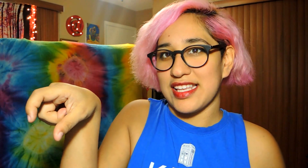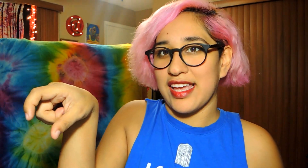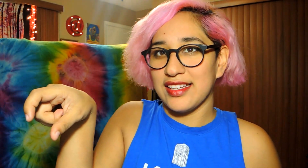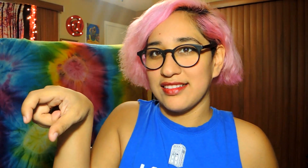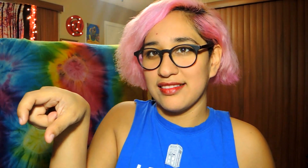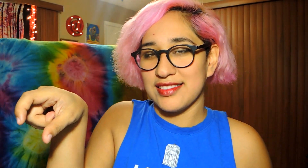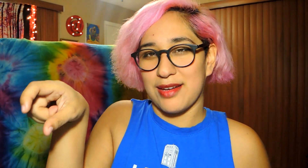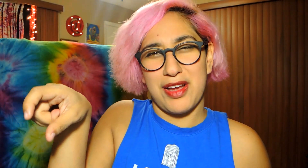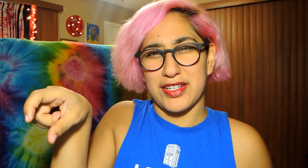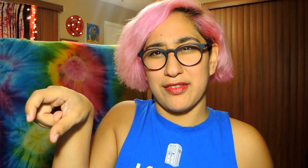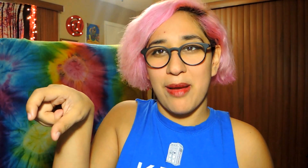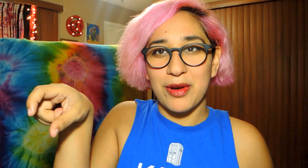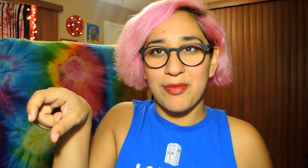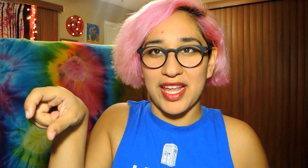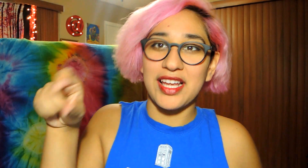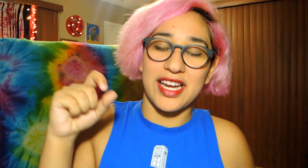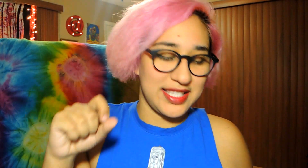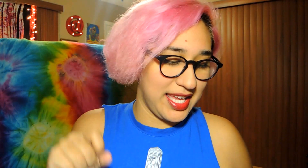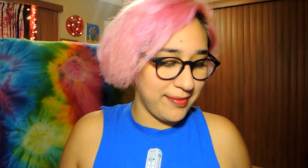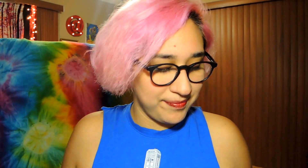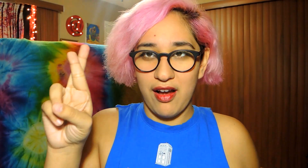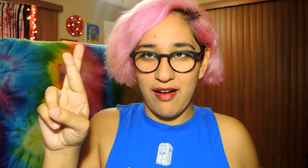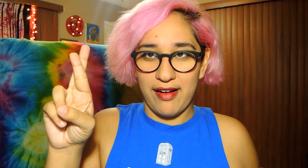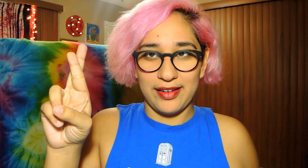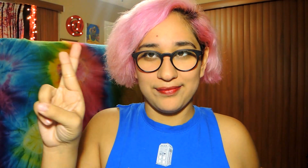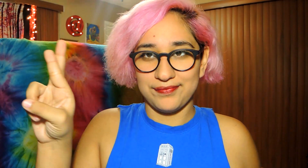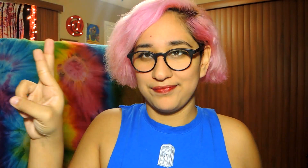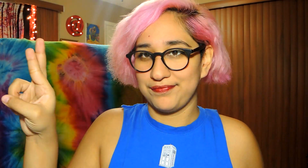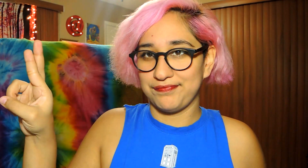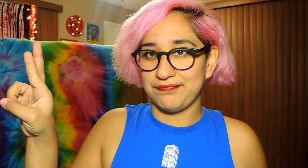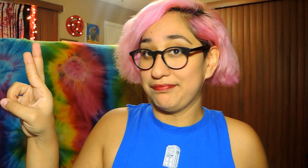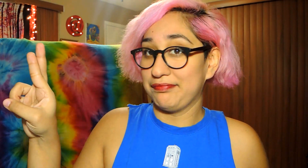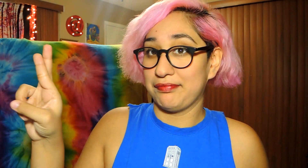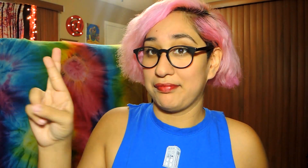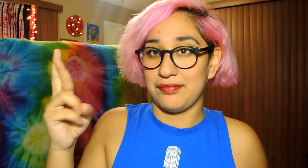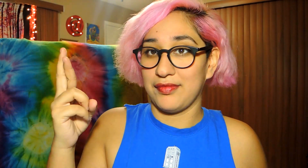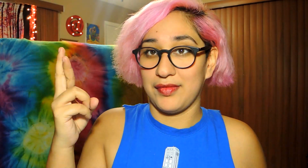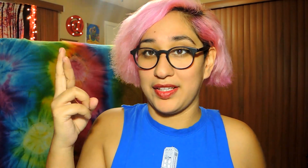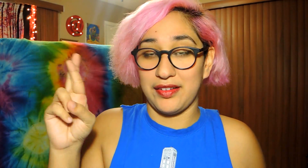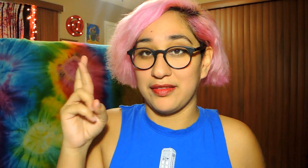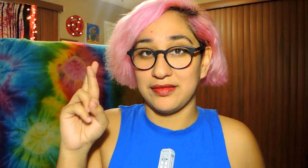can kinda see it! It's gonna be hard to remember but I can kinda see it. "R"... I don't know.